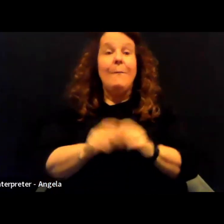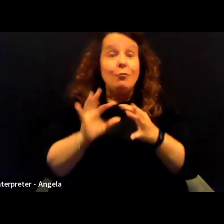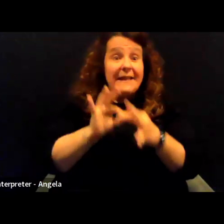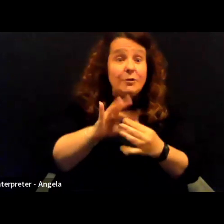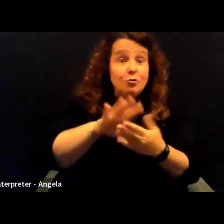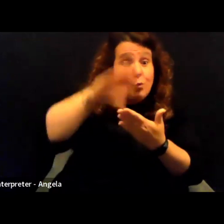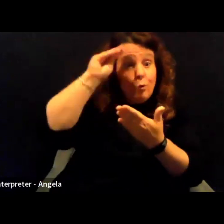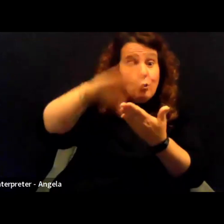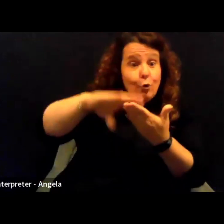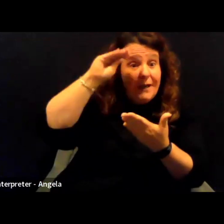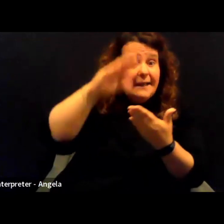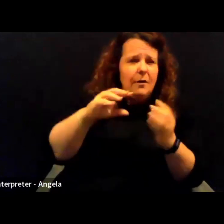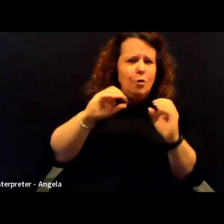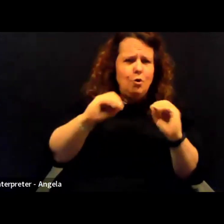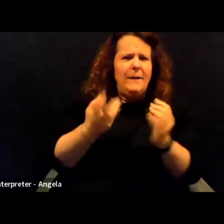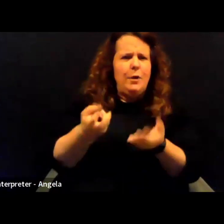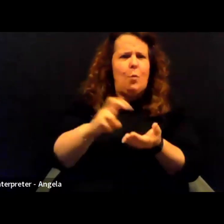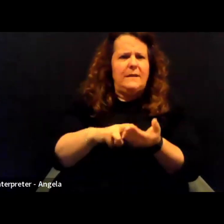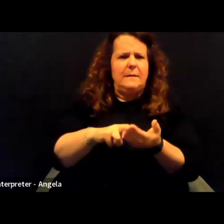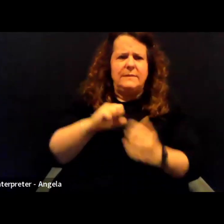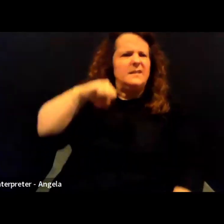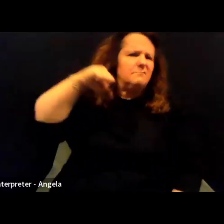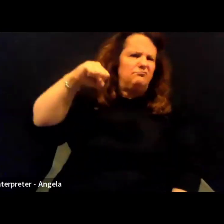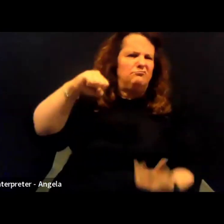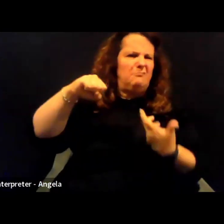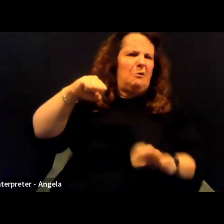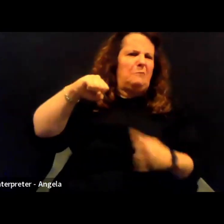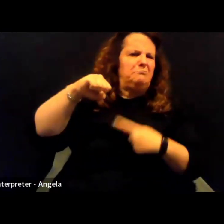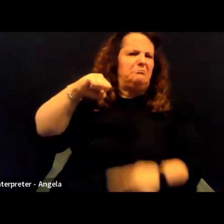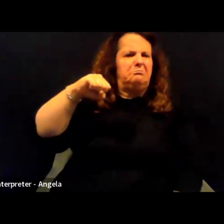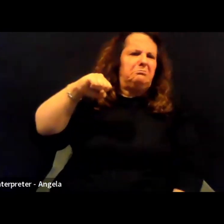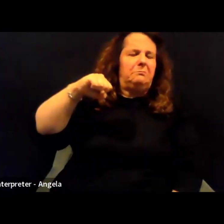And, . I, we, I think we need to encourage